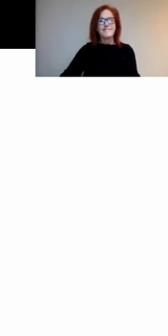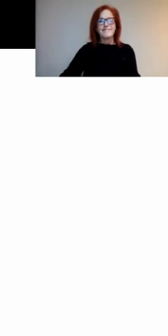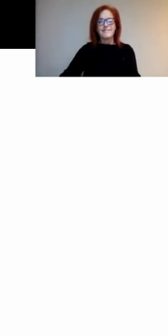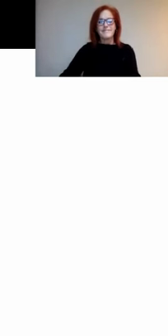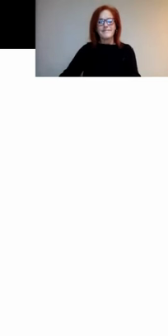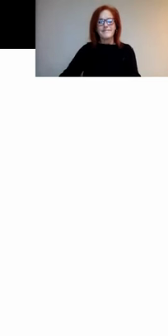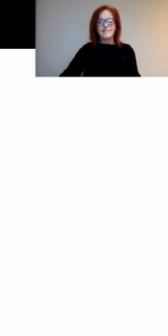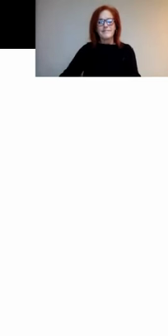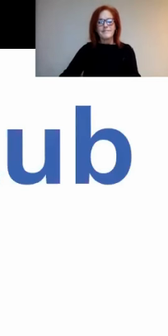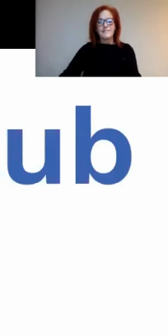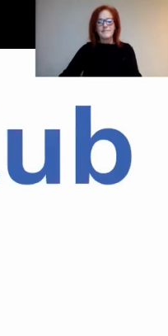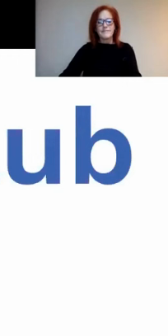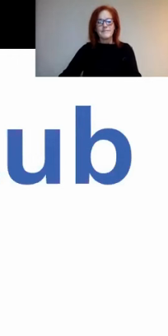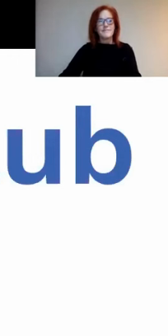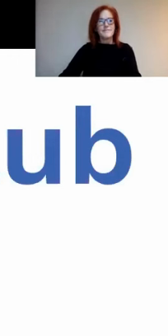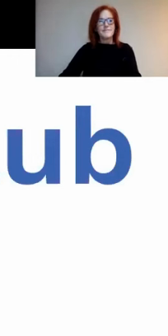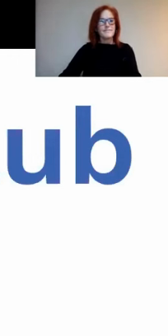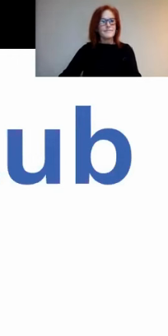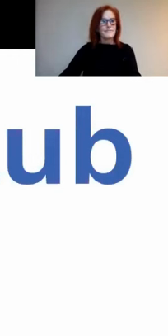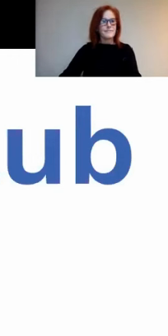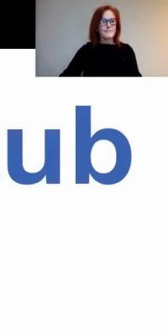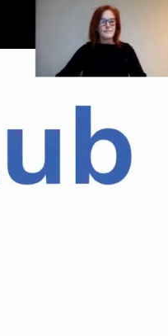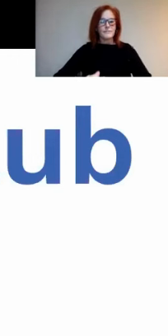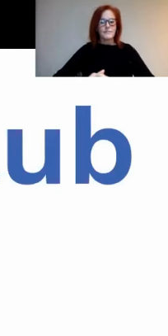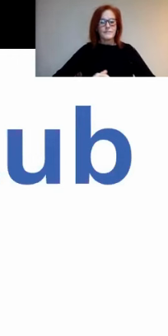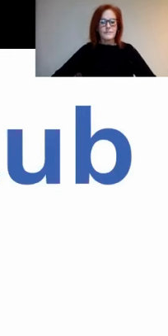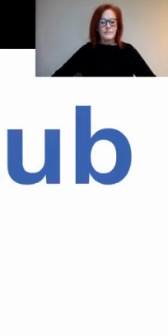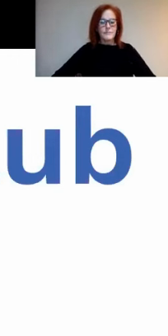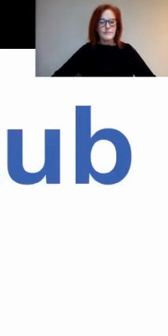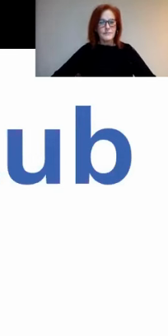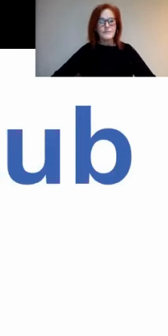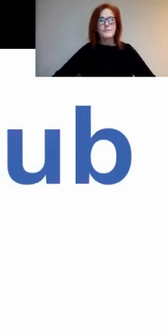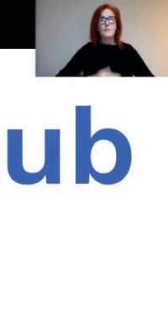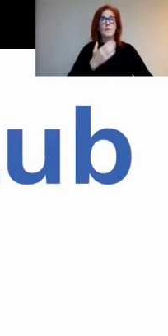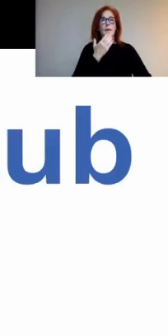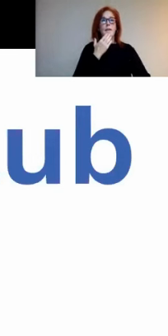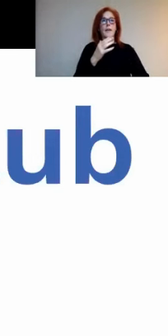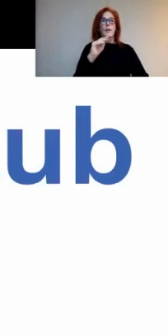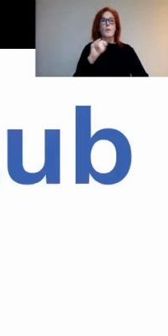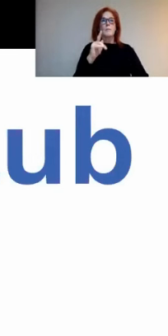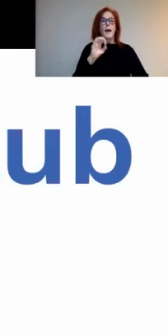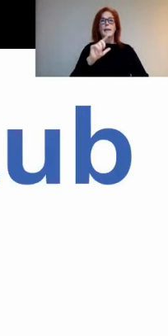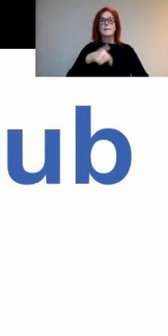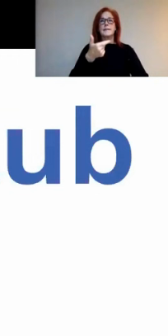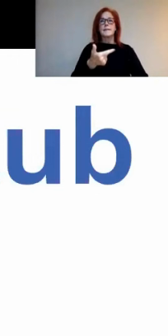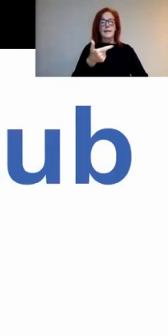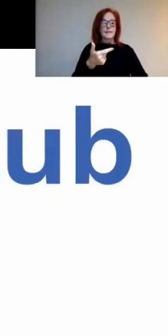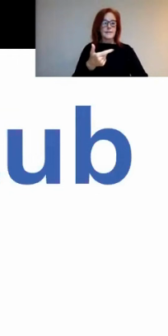And so they finance with tax credits and then a $475,000 in city HOME funds.